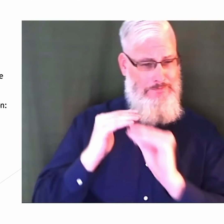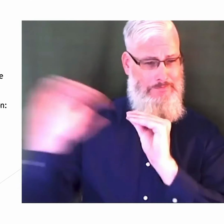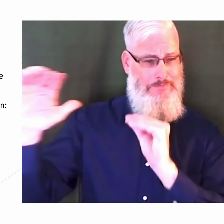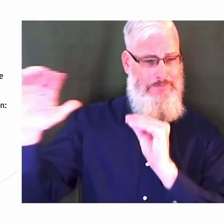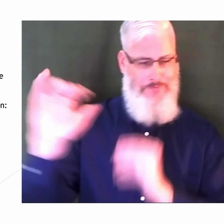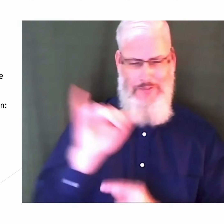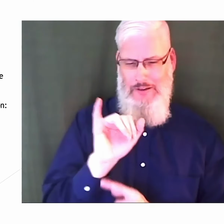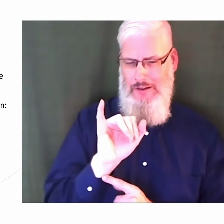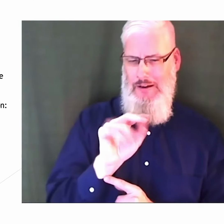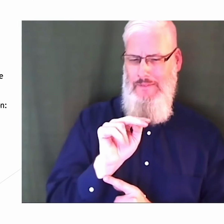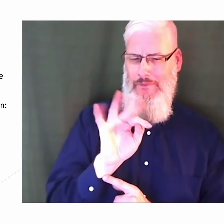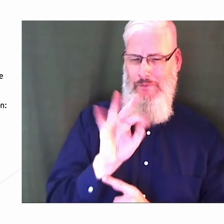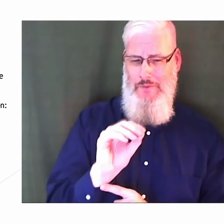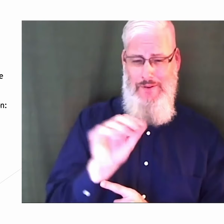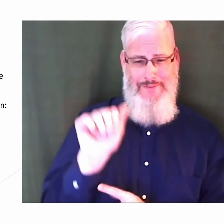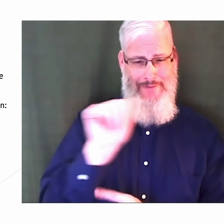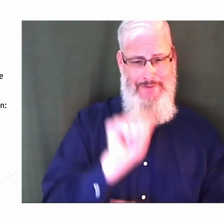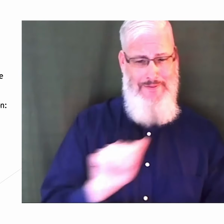to receive assistance with your concern.